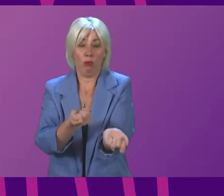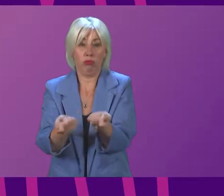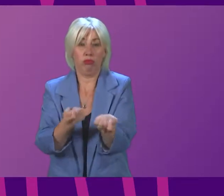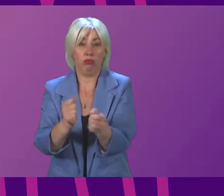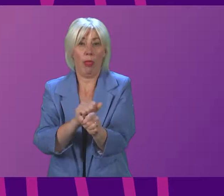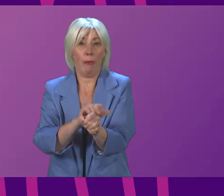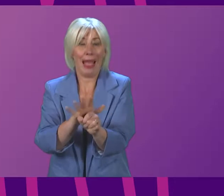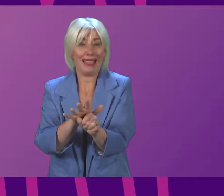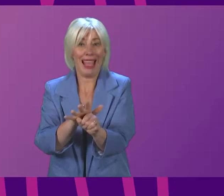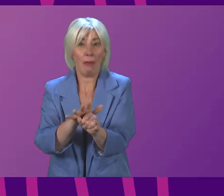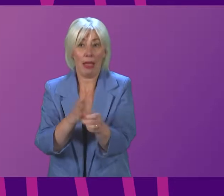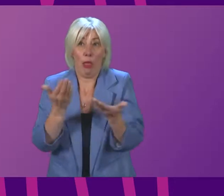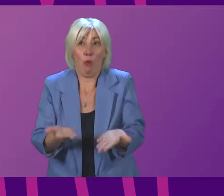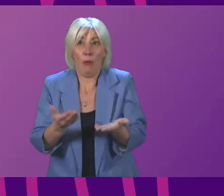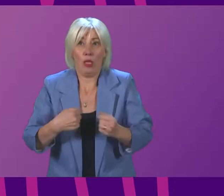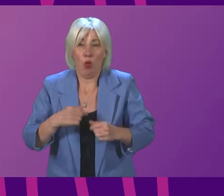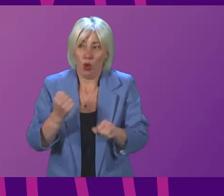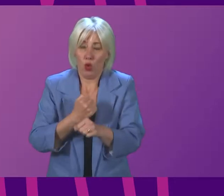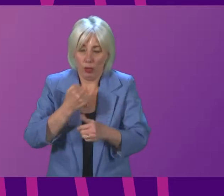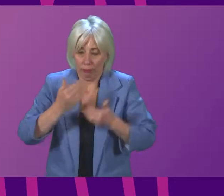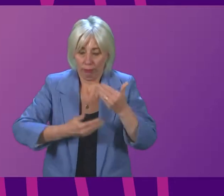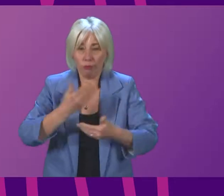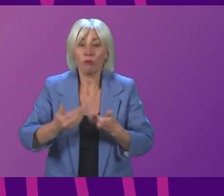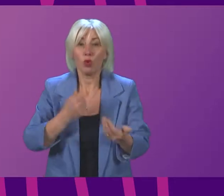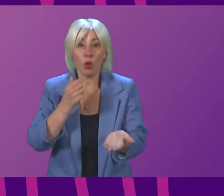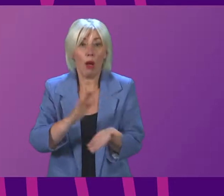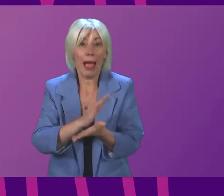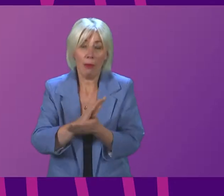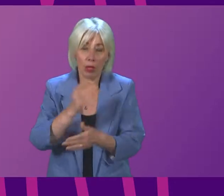that we currently face. I am happy to give that assurance to Parliament today.